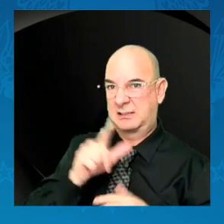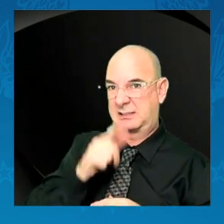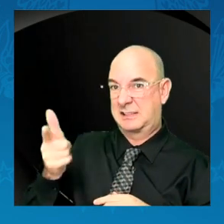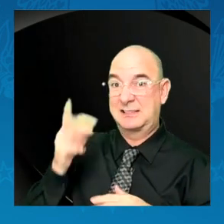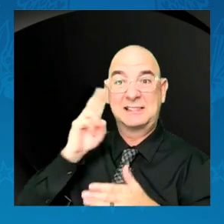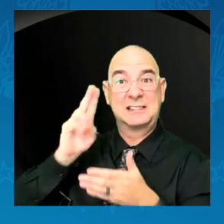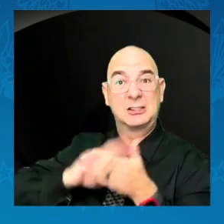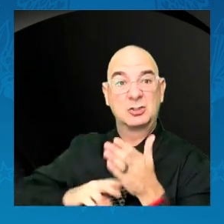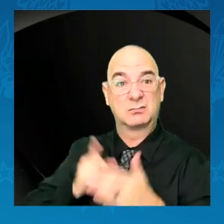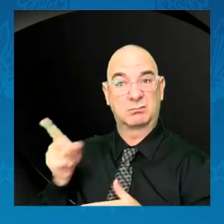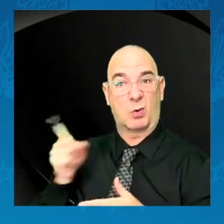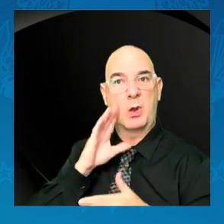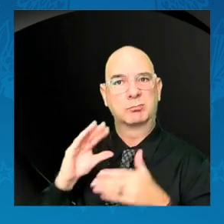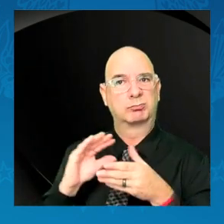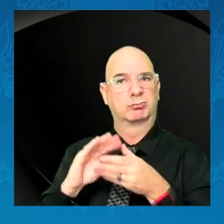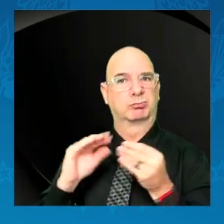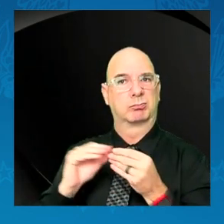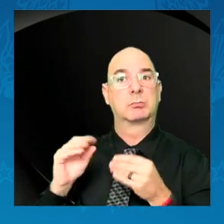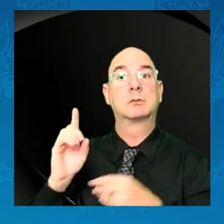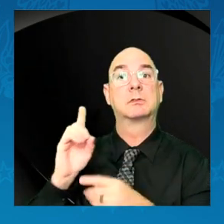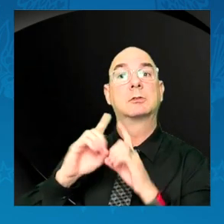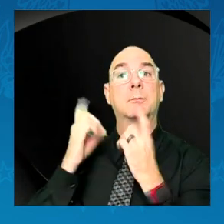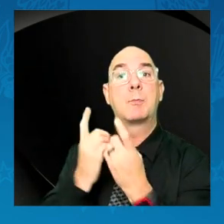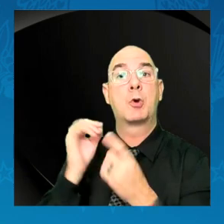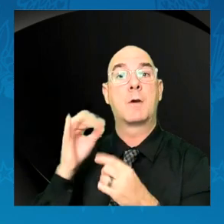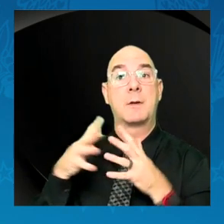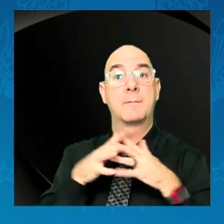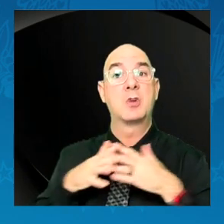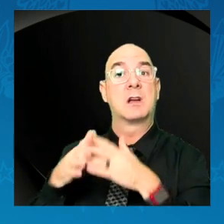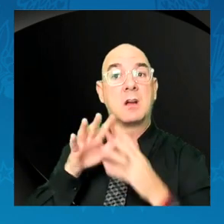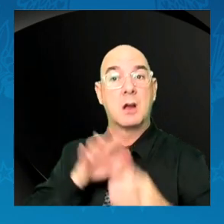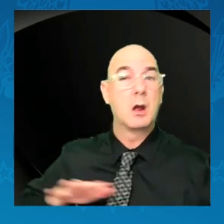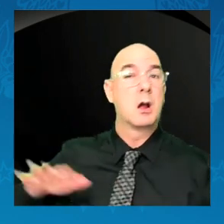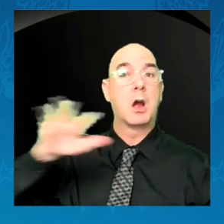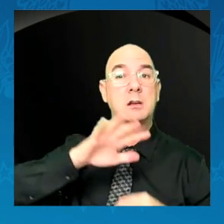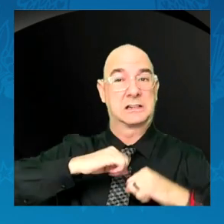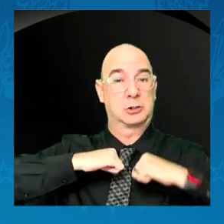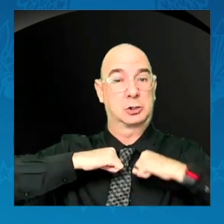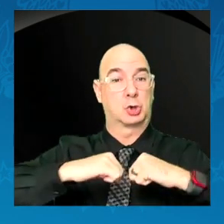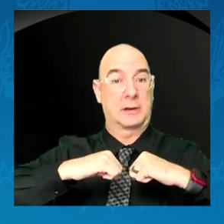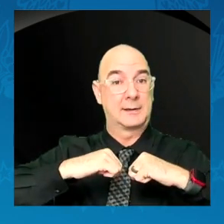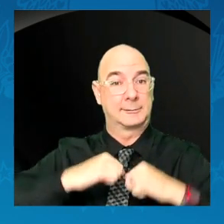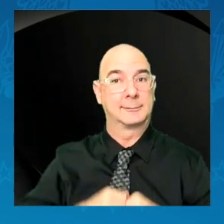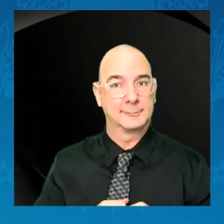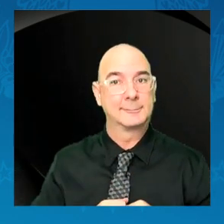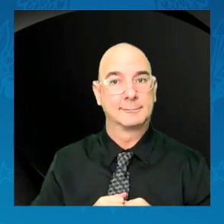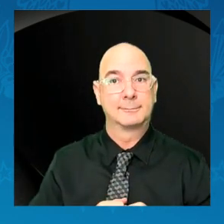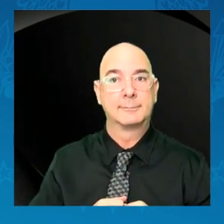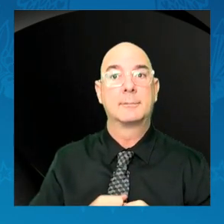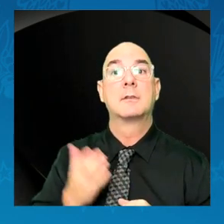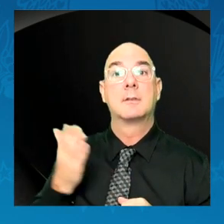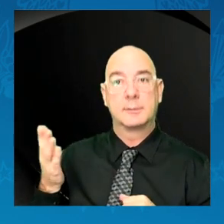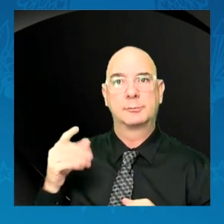Ali Mayorkas, who is a very hardworking member of the president's cabinet, on many issues.